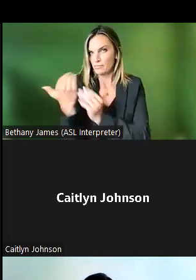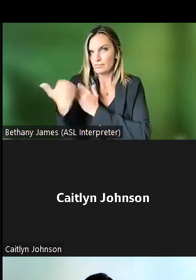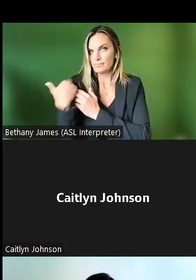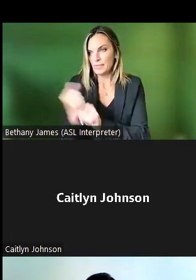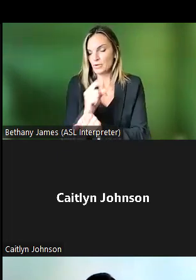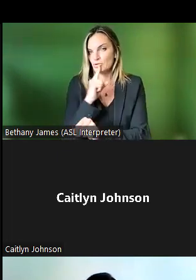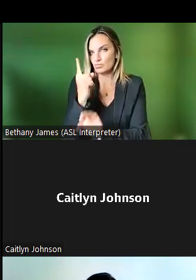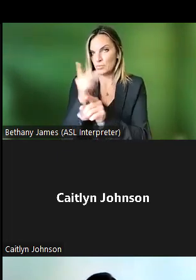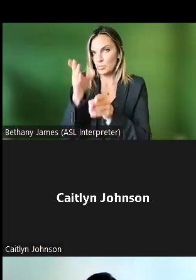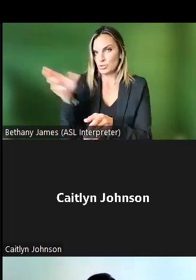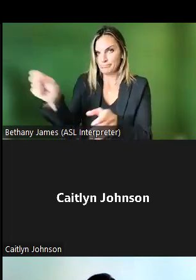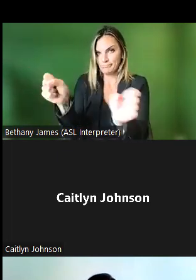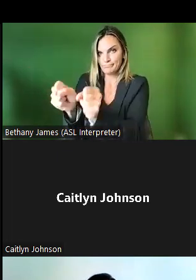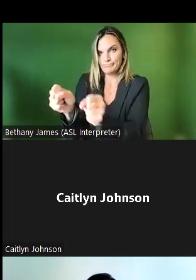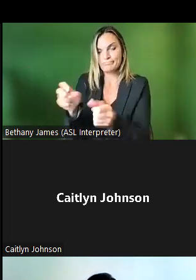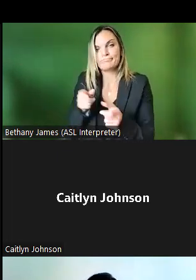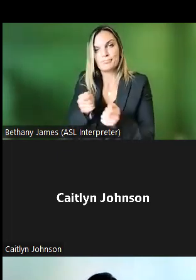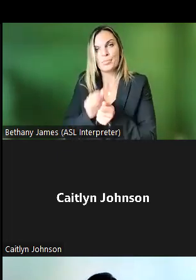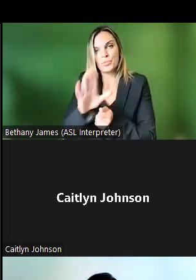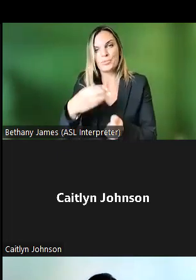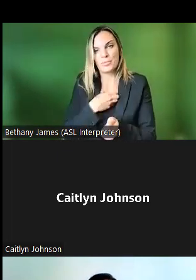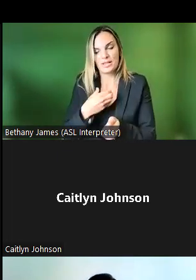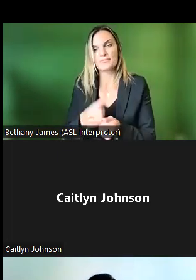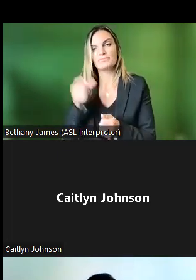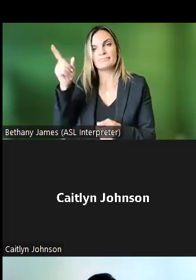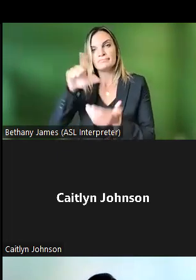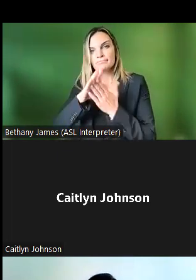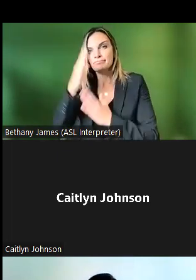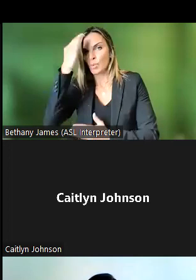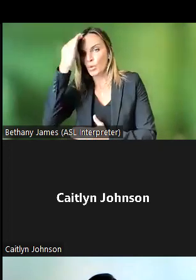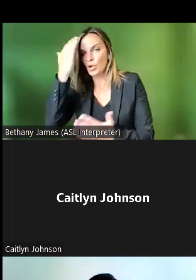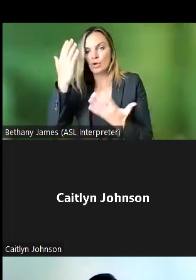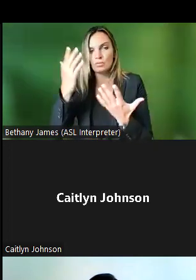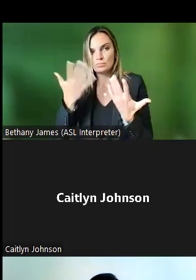addressing your complaint, that they be made aware of it, and that some action is taken to assist you.